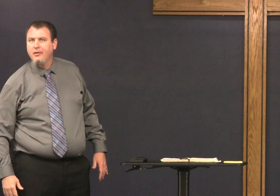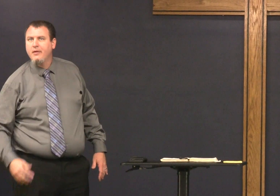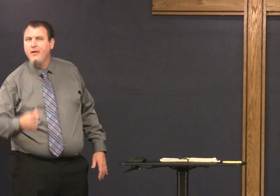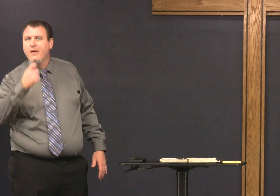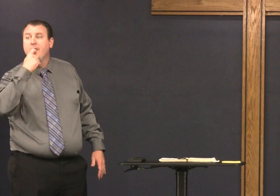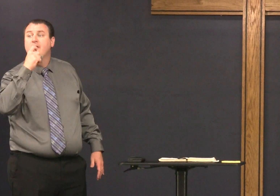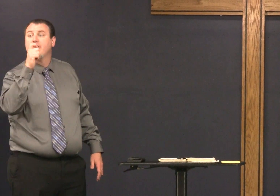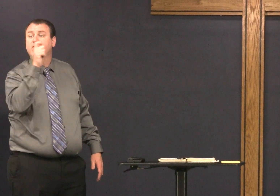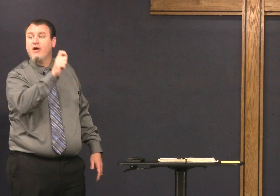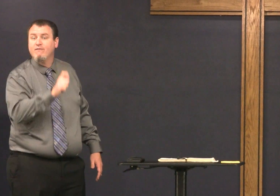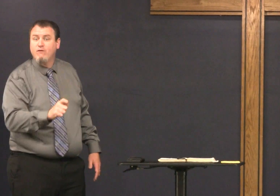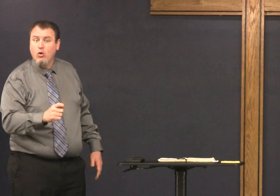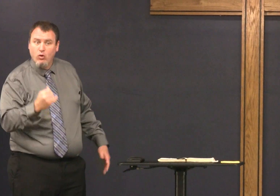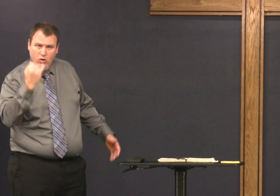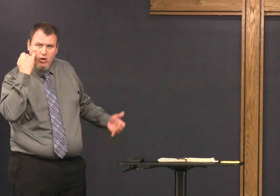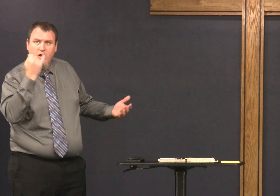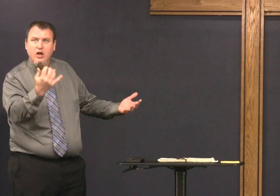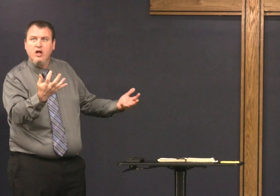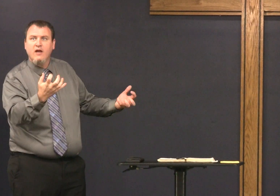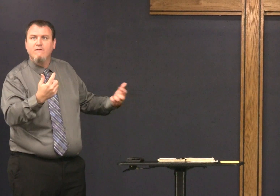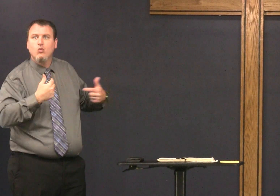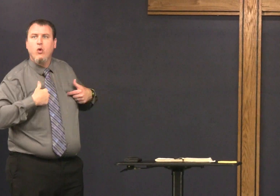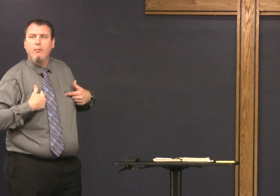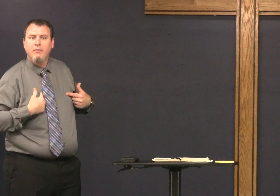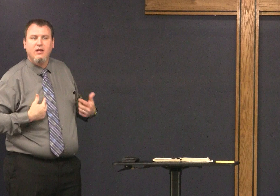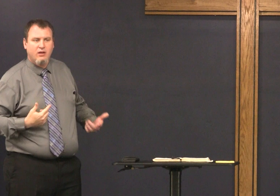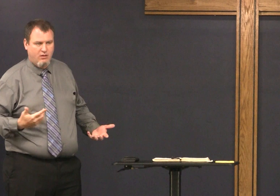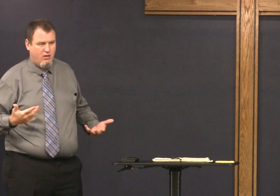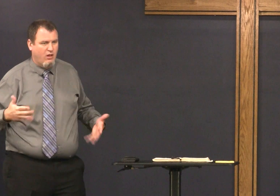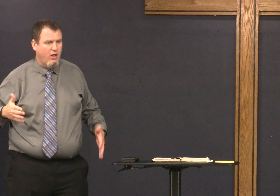I already told you I am God there if you want me